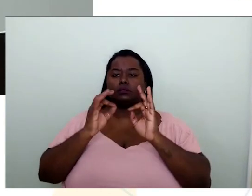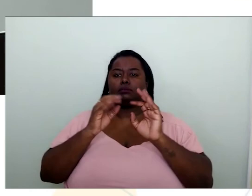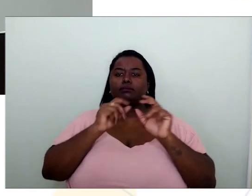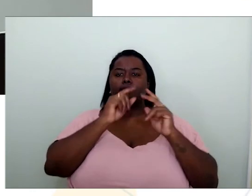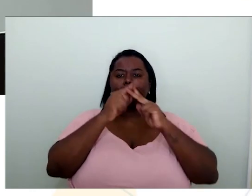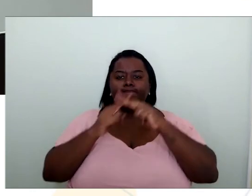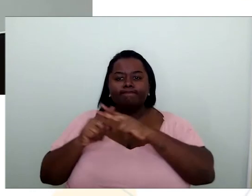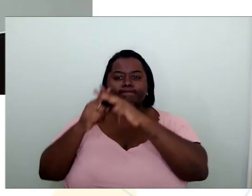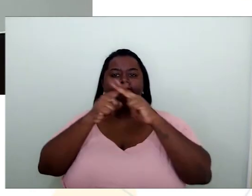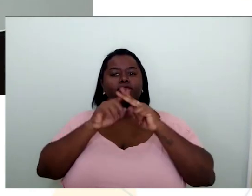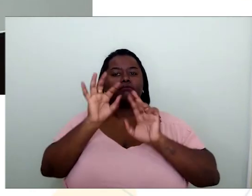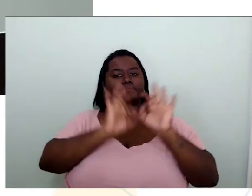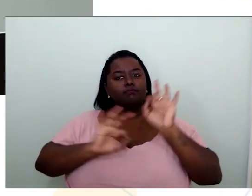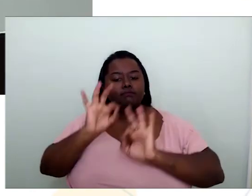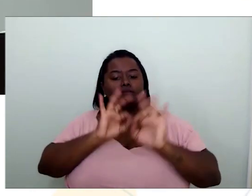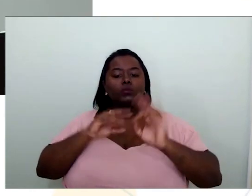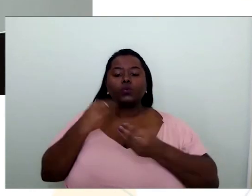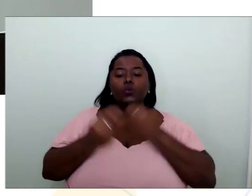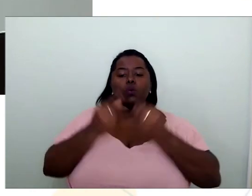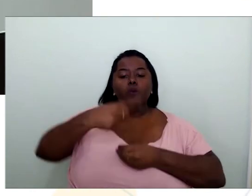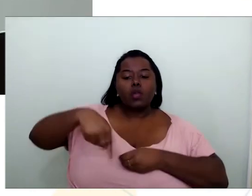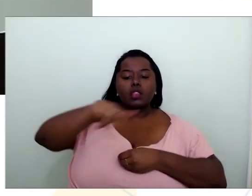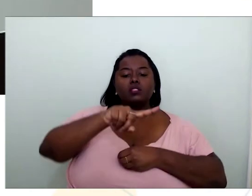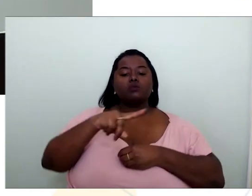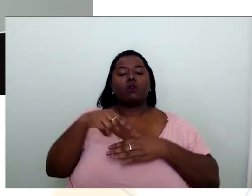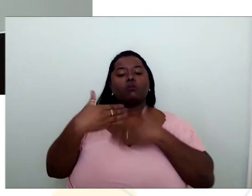are organized the way we conduct ourselves the way we conduct our